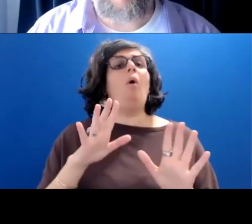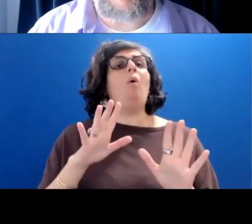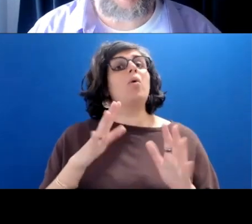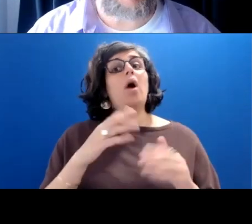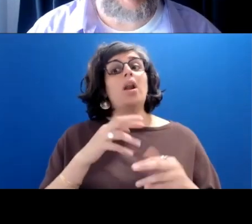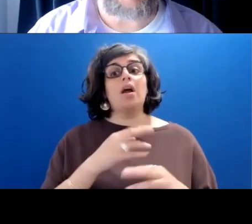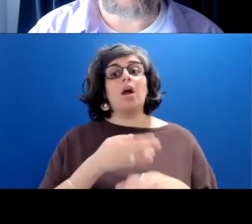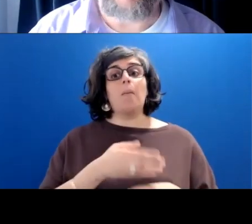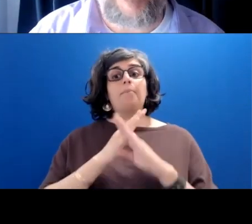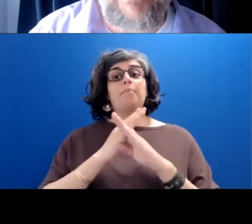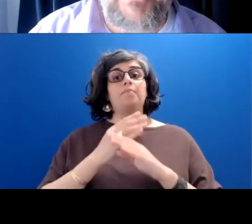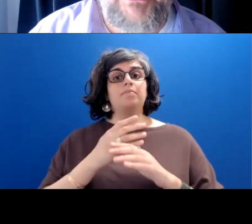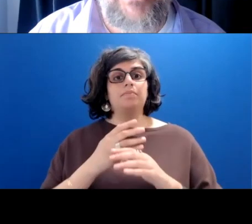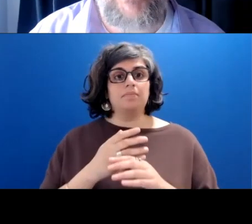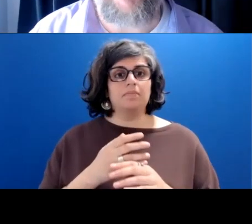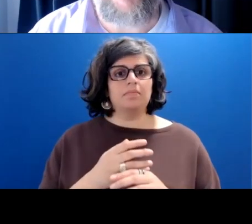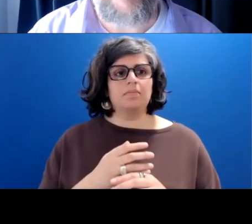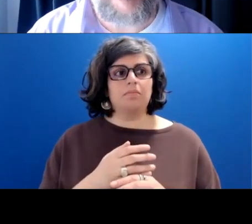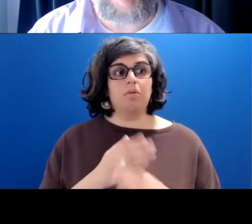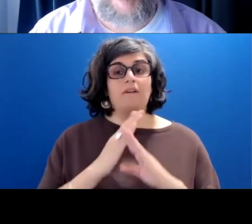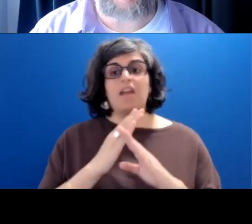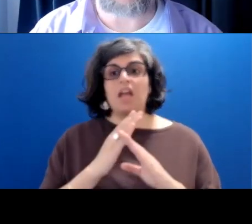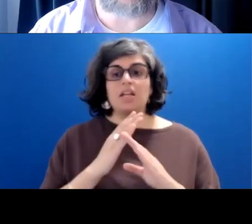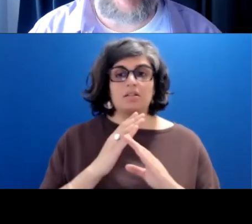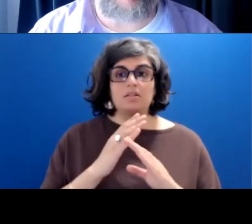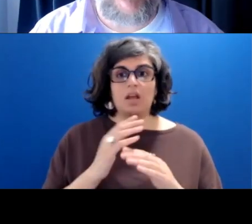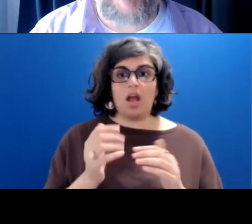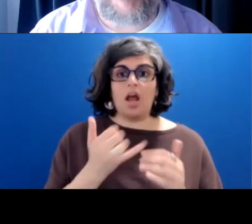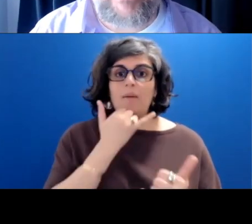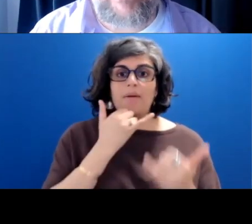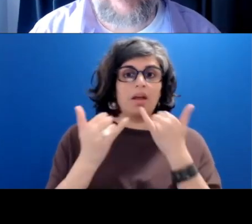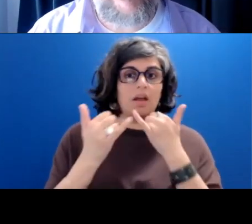It presumed that somebody else could help that trans person not make a mistake.